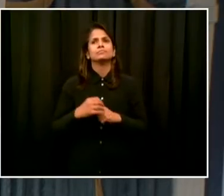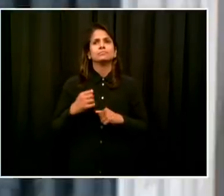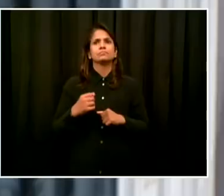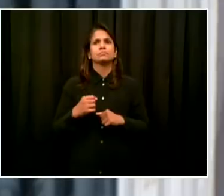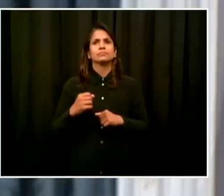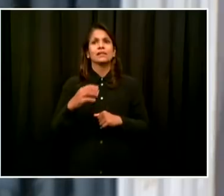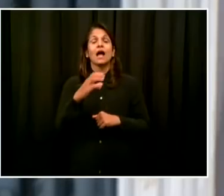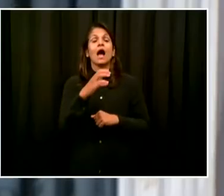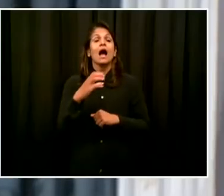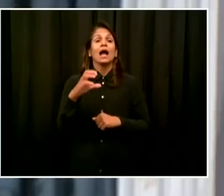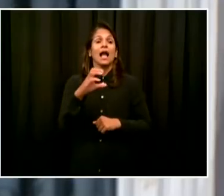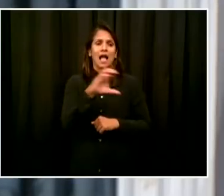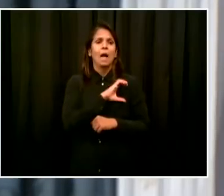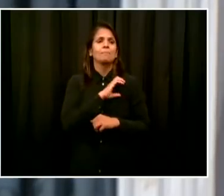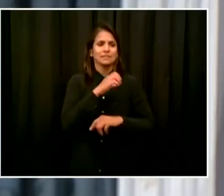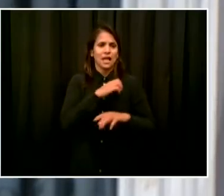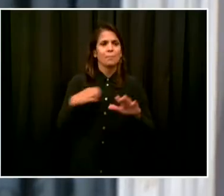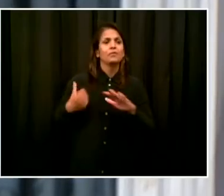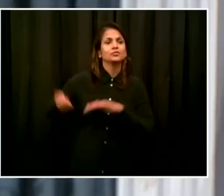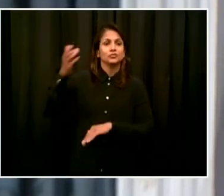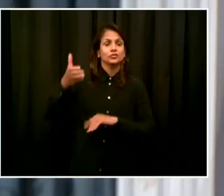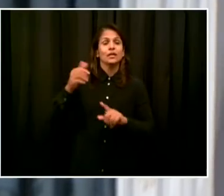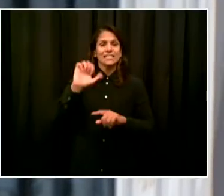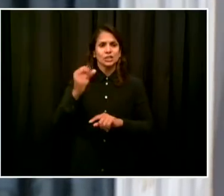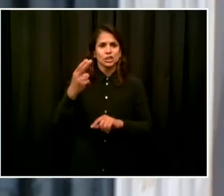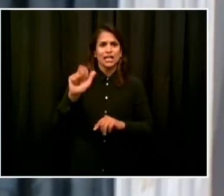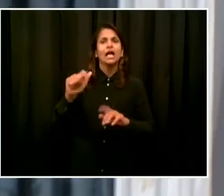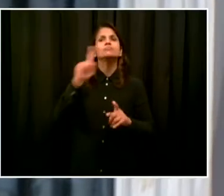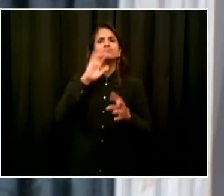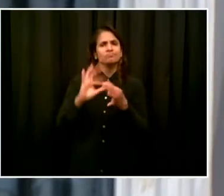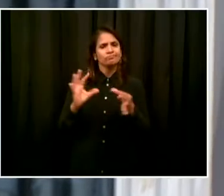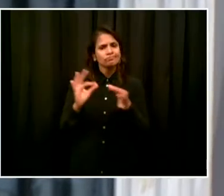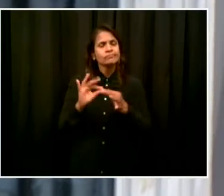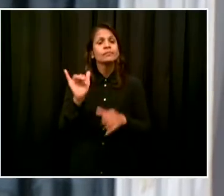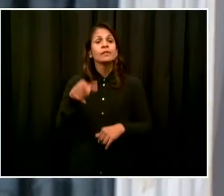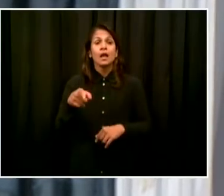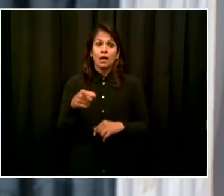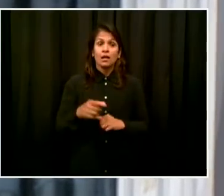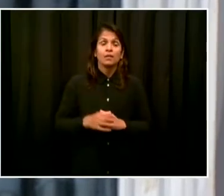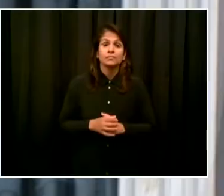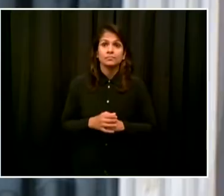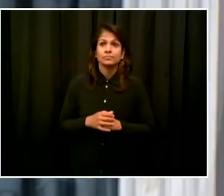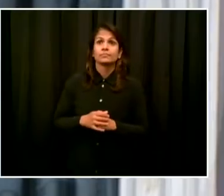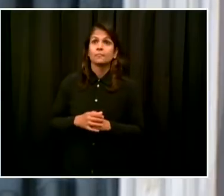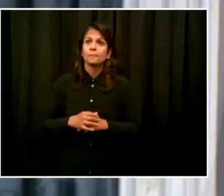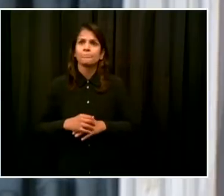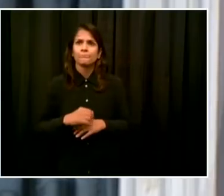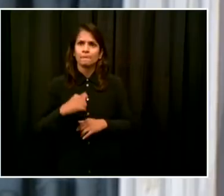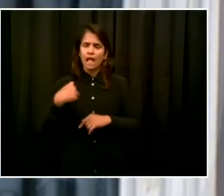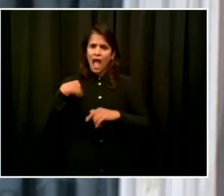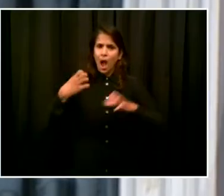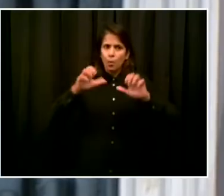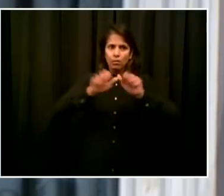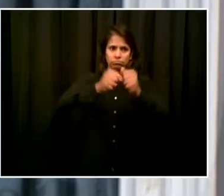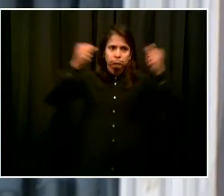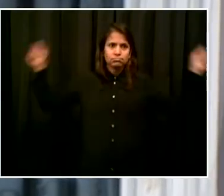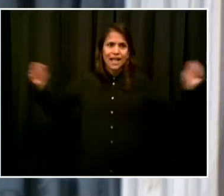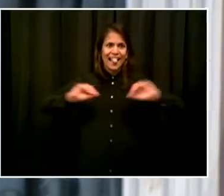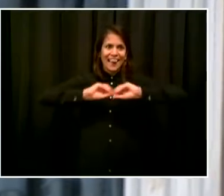CLEARLY TRANSPARENCY IS BIG IN INFORMING THE PUBLIC, AND CONSISTENCY. NO TWO INCIDENCES ARE